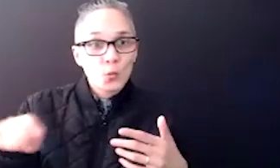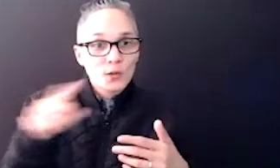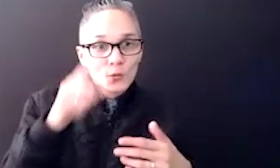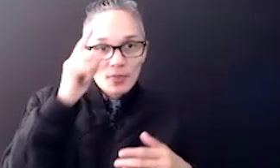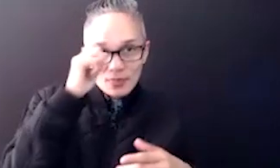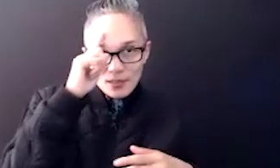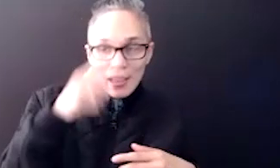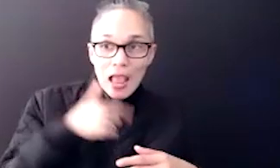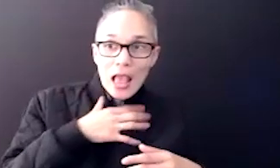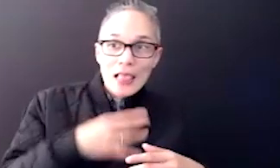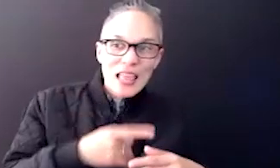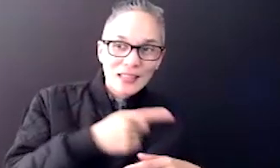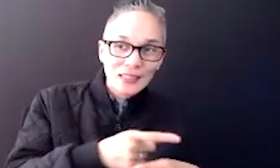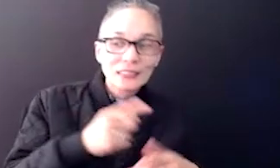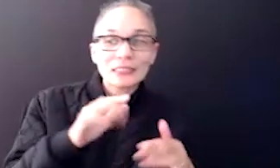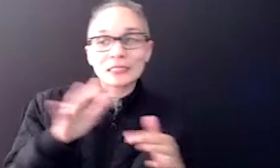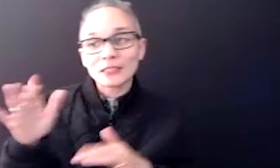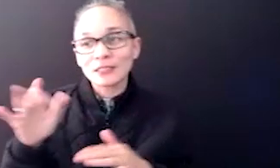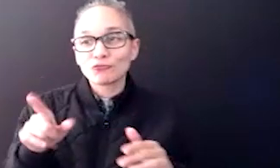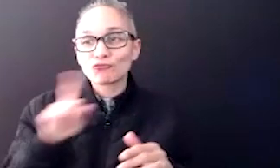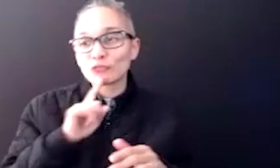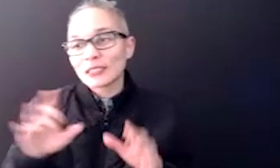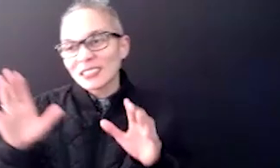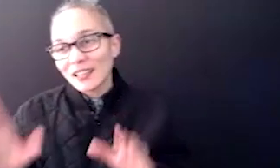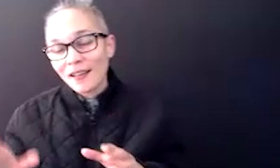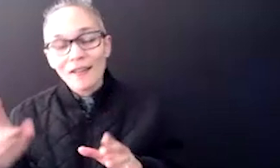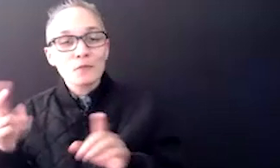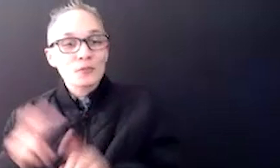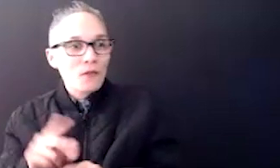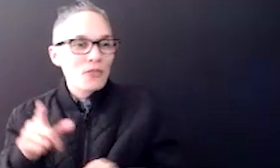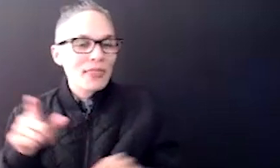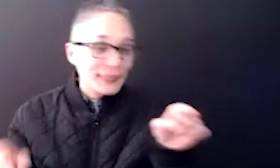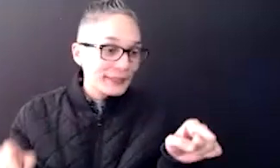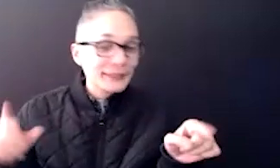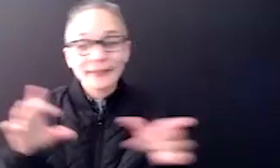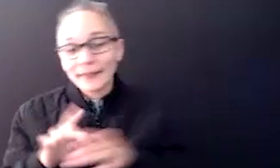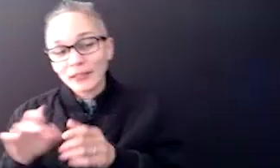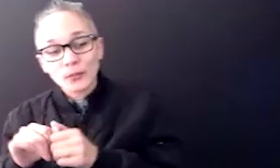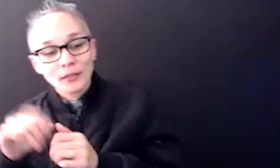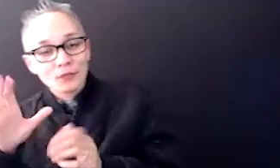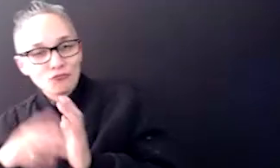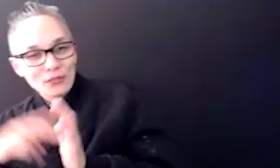I really liked what you said here. You know, this is a great insight. You know, this connects to, the reading that we did this week.